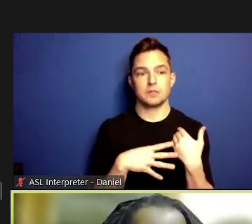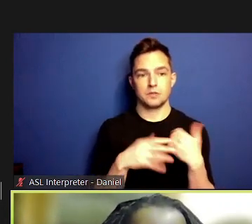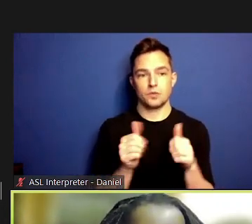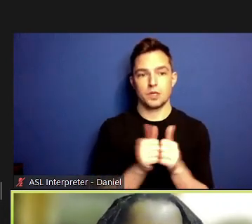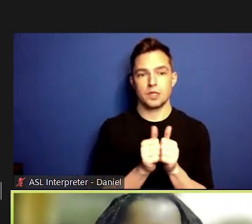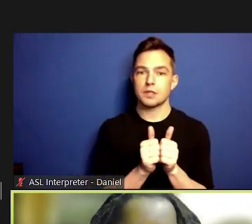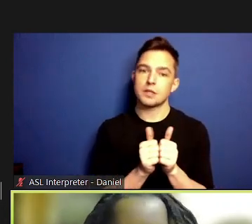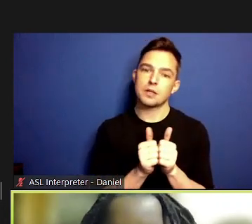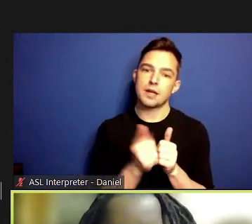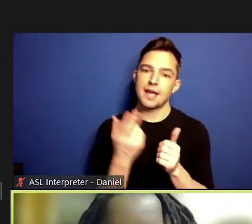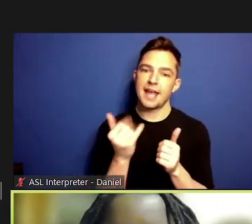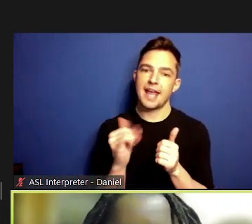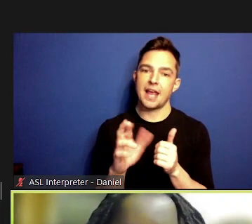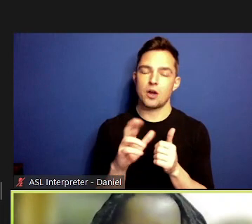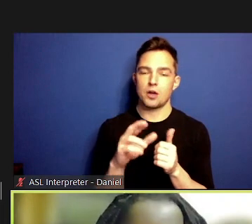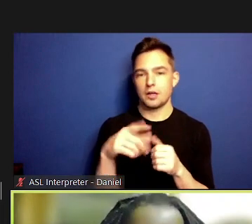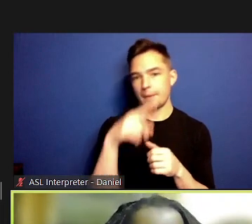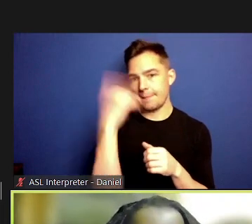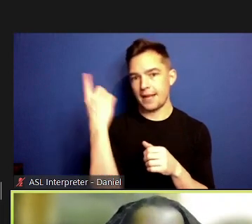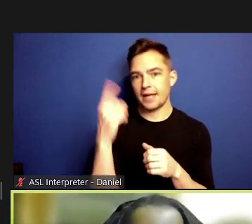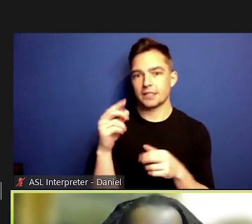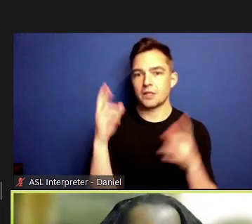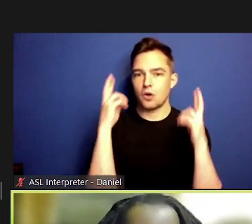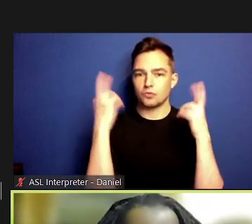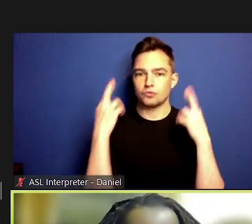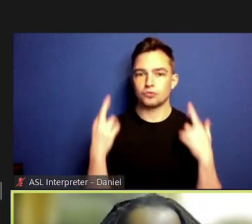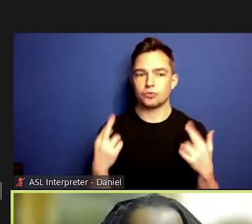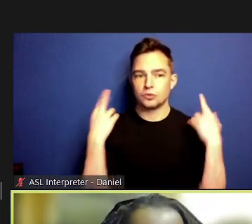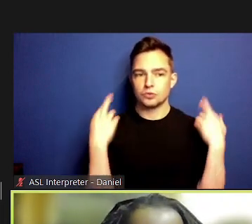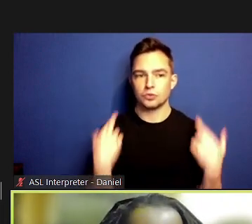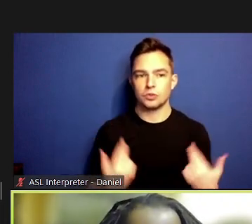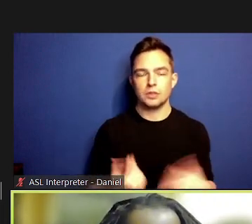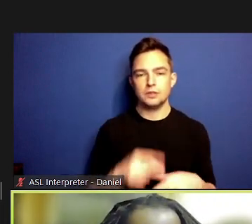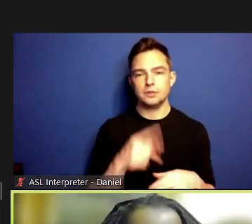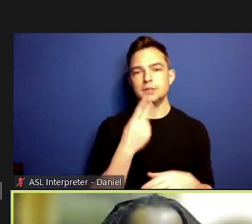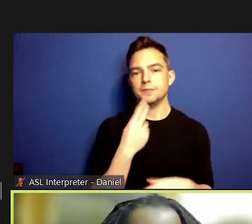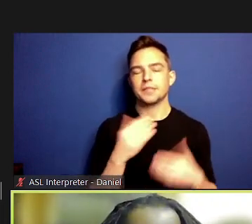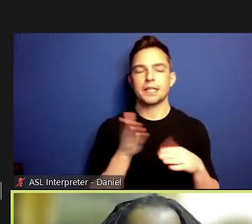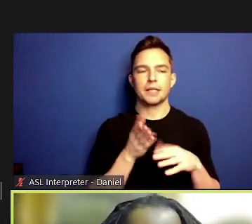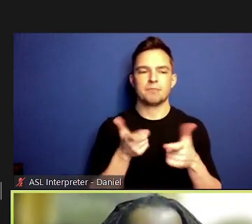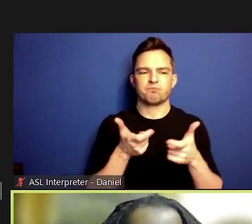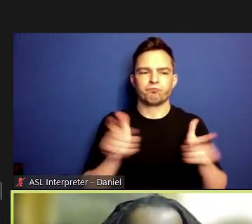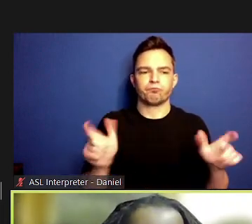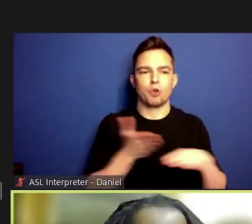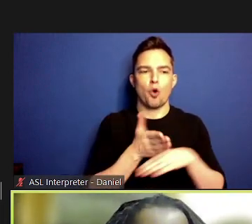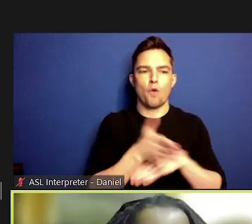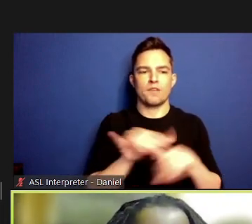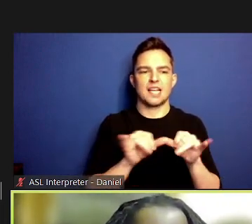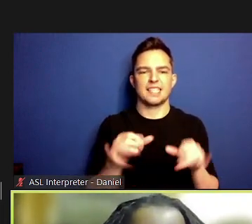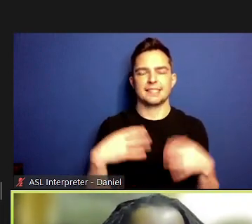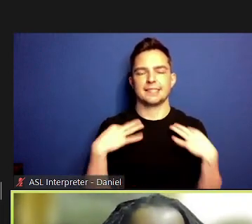my hair in black locks. I'm wearing a pink, oversized T-shirt and my background is blurred.